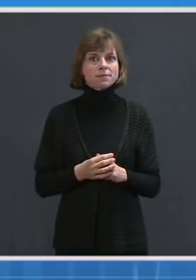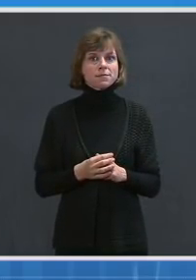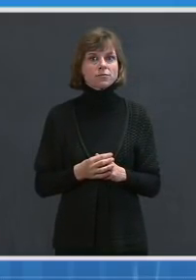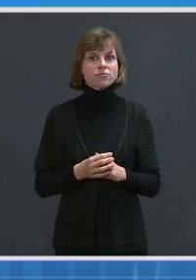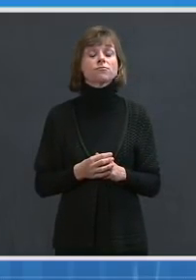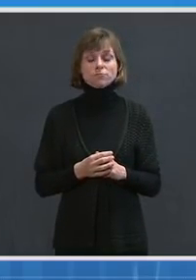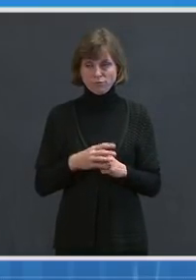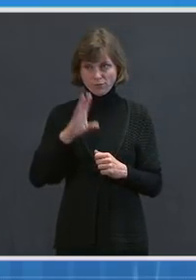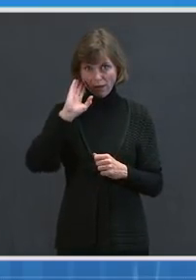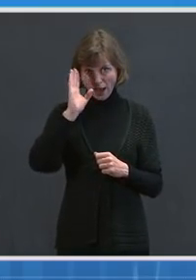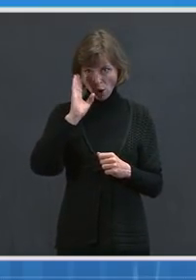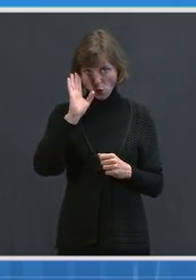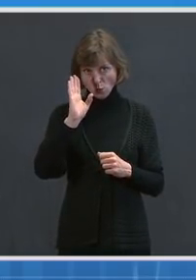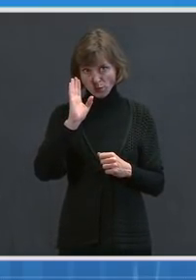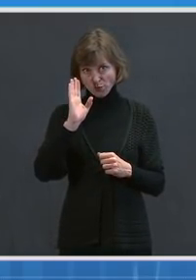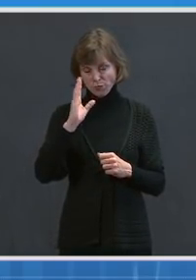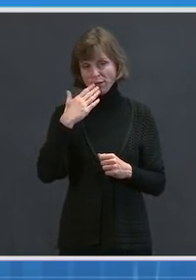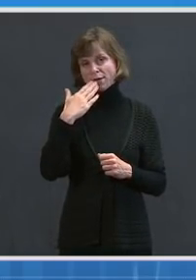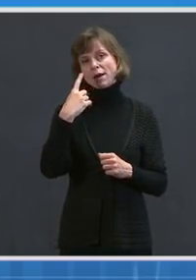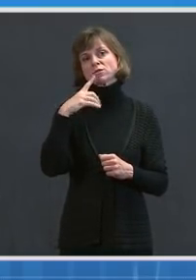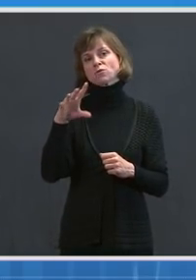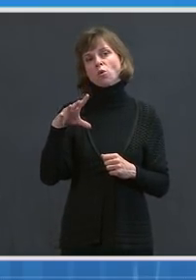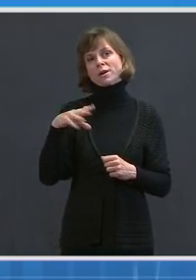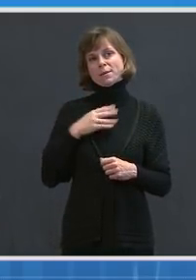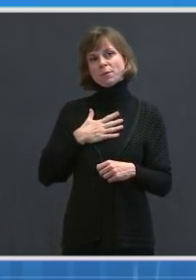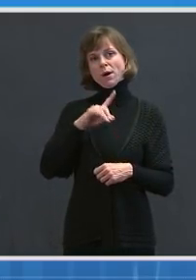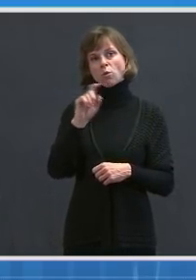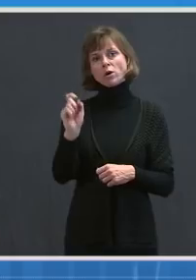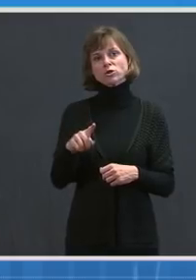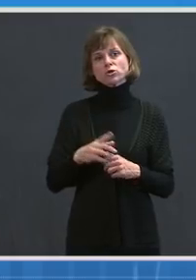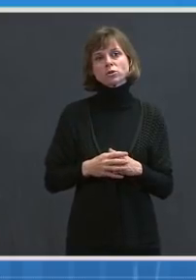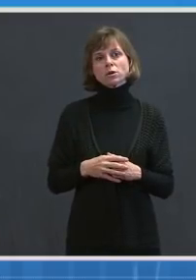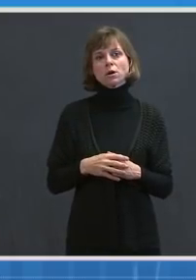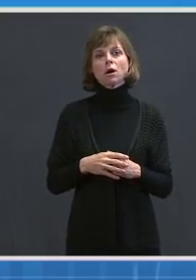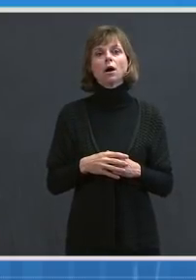The Press: Hi there. Thanks for taking my question and doing this call. I have a few questions